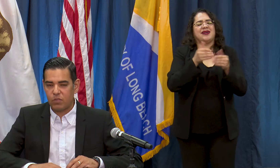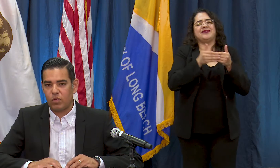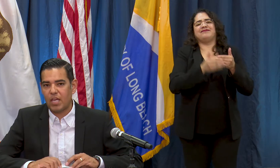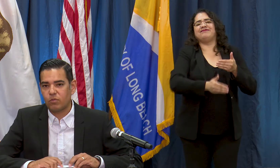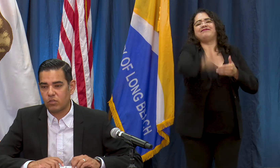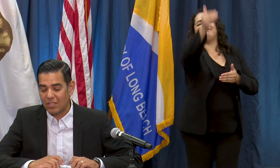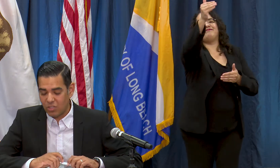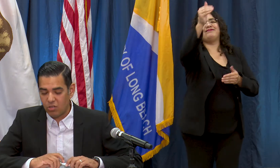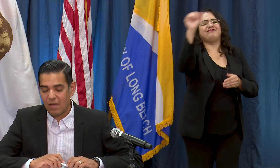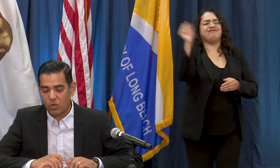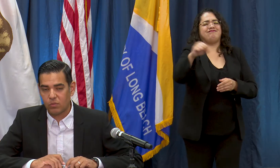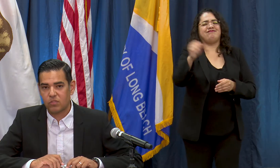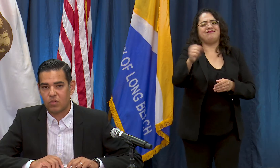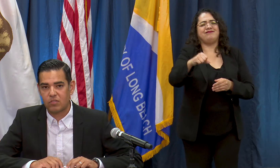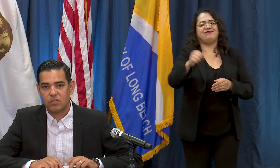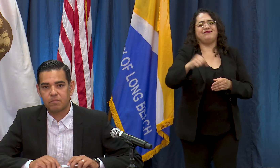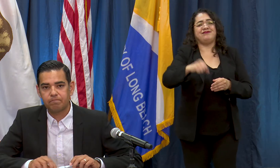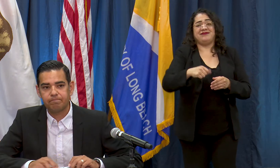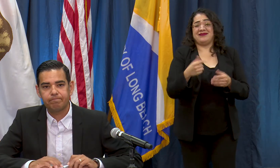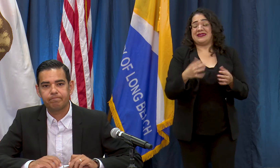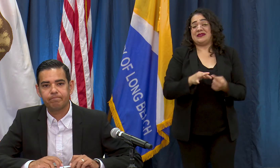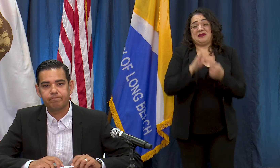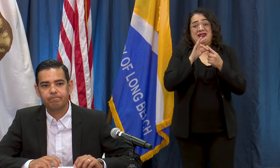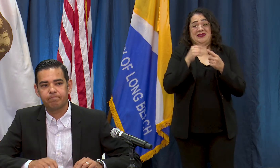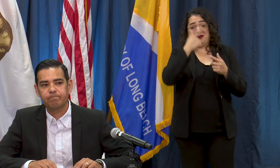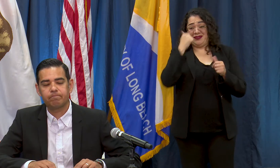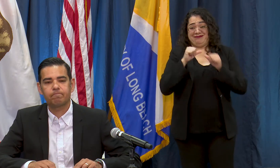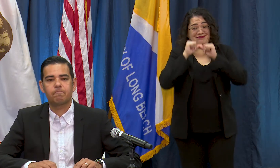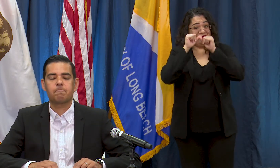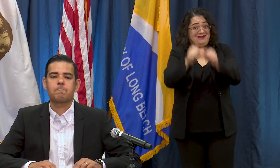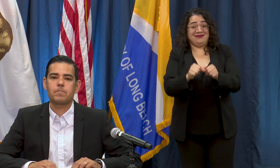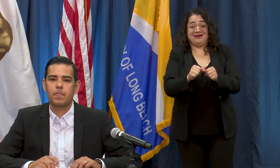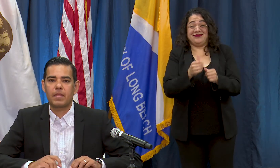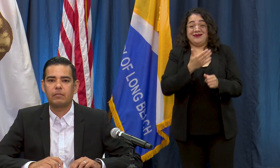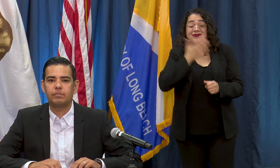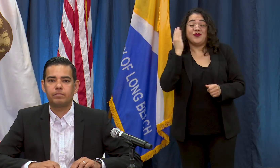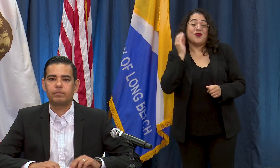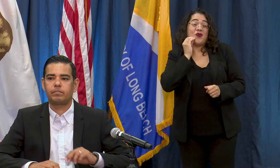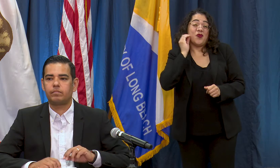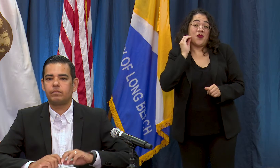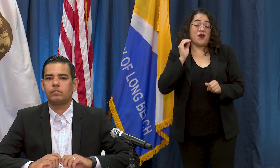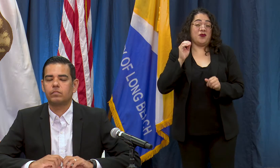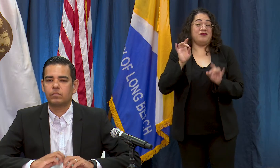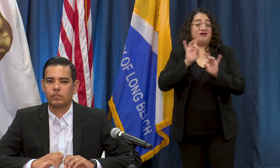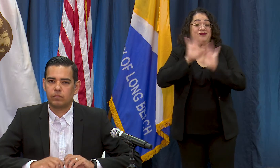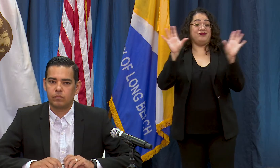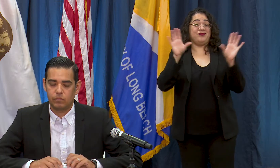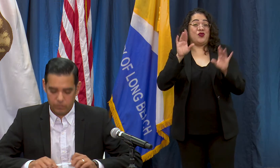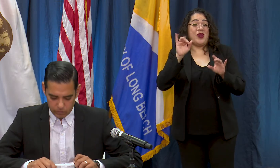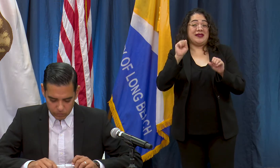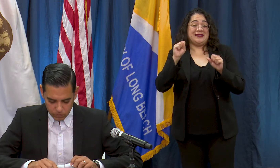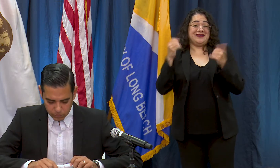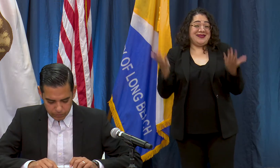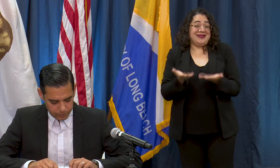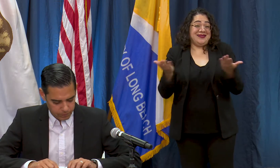as we as we continue to have a homelessness crisis. Mr. Mayor we know you're doing a lot of outreach to some of those small retails, and the